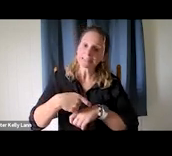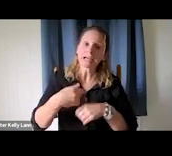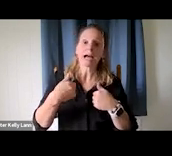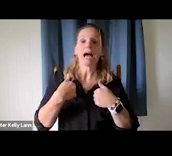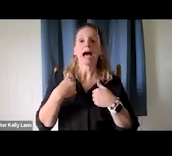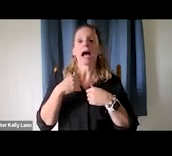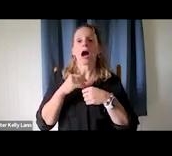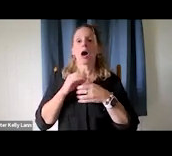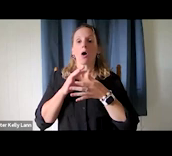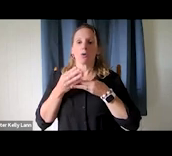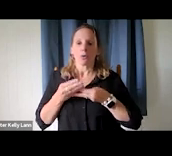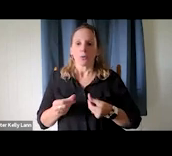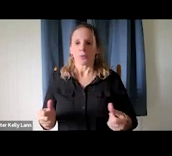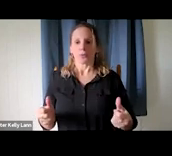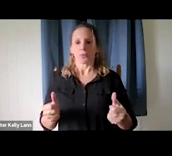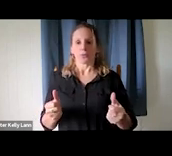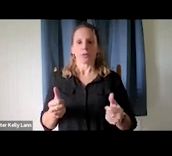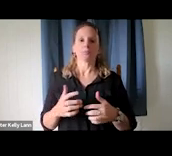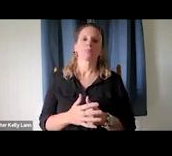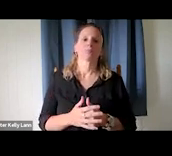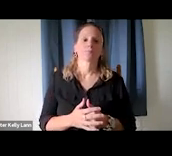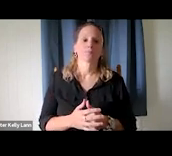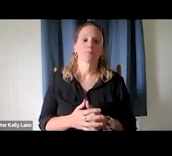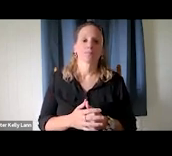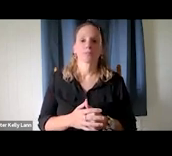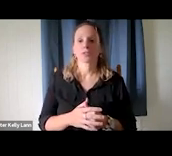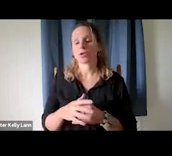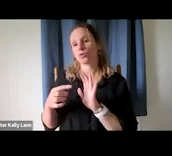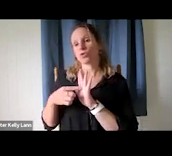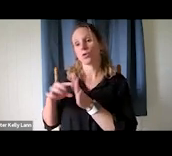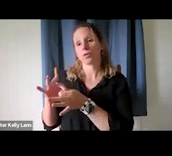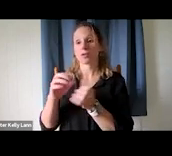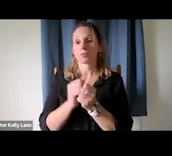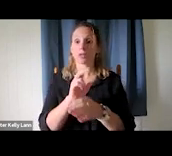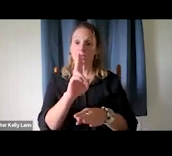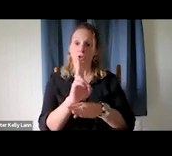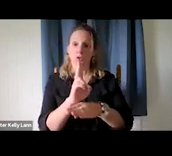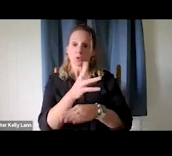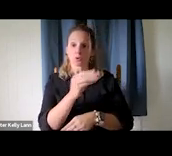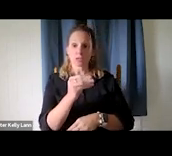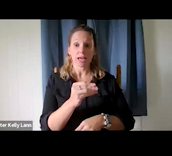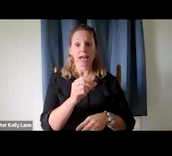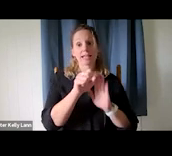So again, I'm showing the relationship between his substance use and the symptoms he's been experiencing over time